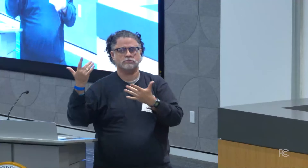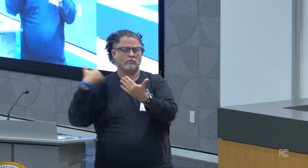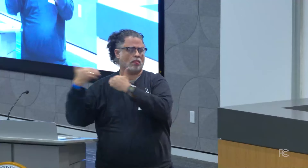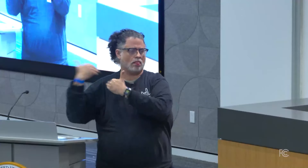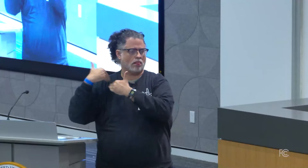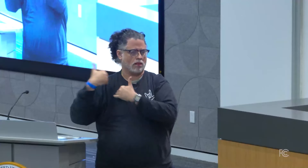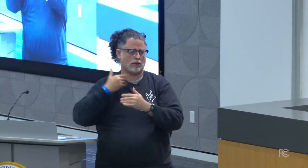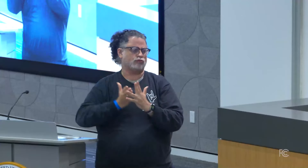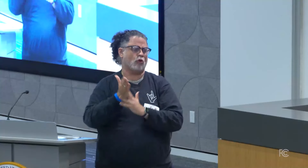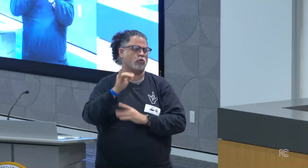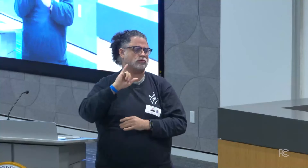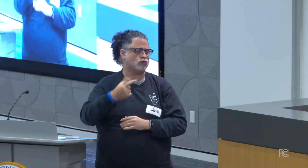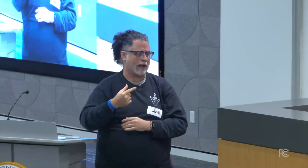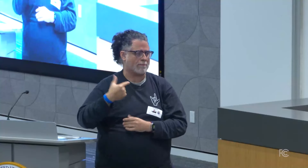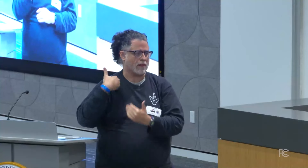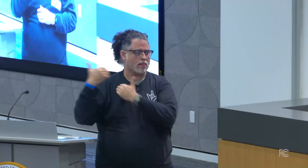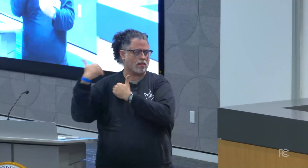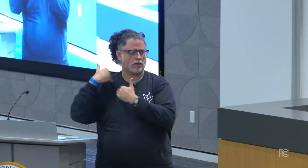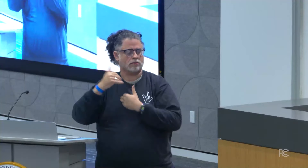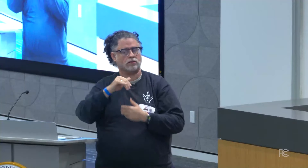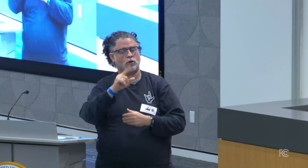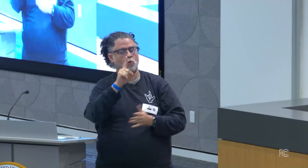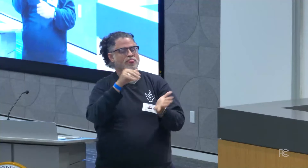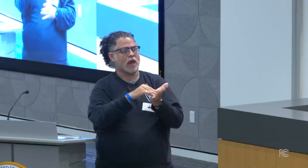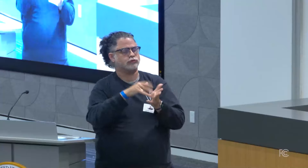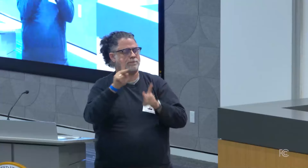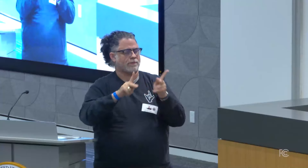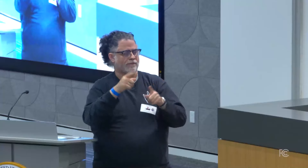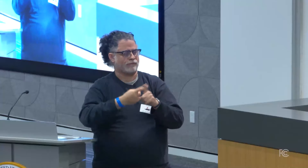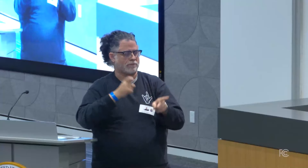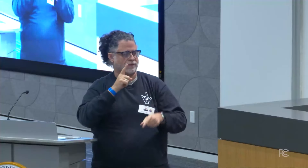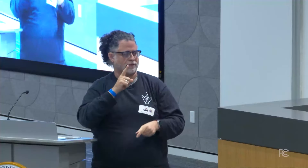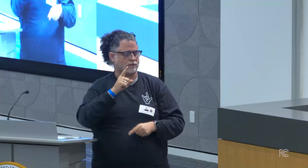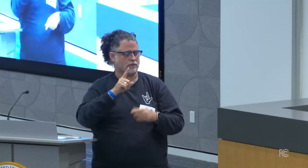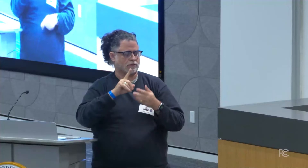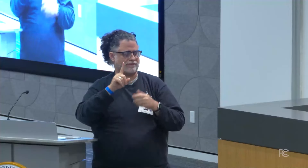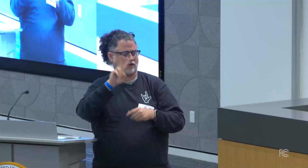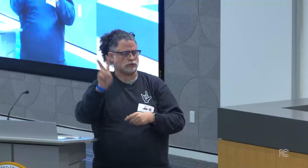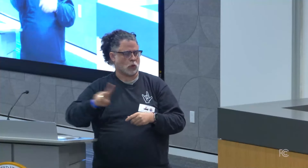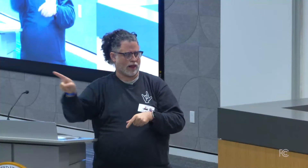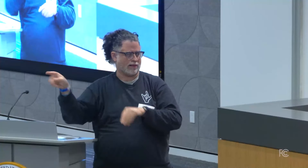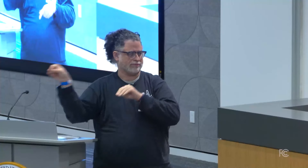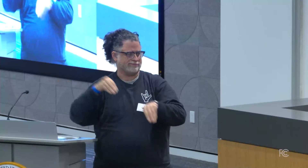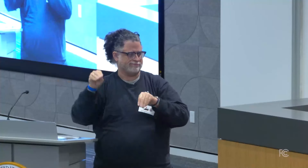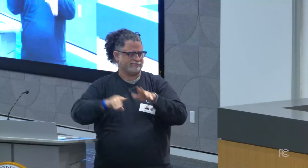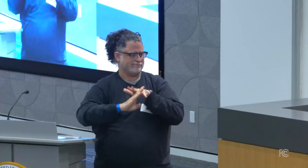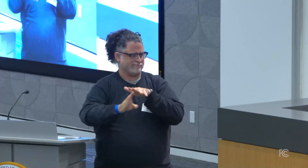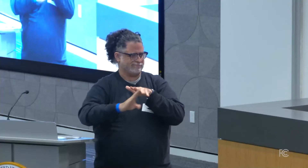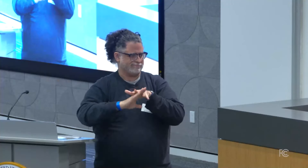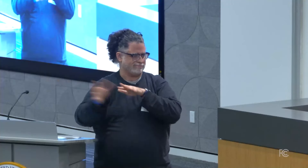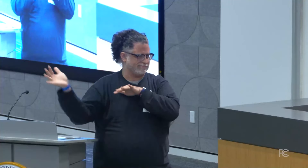A PART OF DVC PROGRAMMING. AND THEN THE THIRD PART OF MY QUESTION IS I WAS ASKING IF THE FCC WOULD BE REACHING OUT TO OTHER AGENCIES.